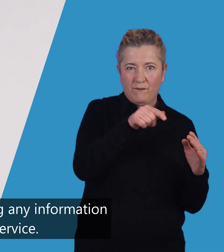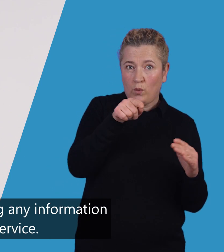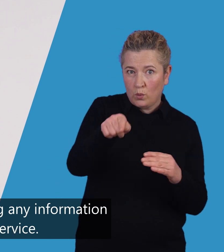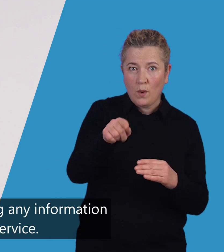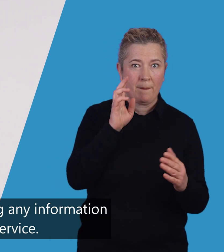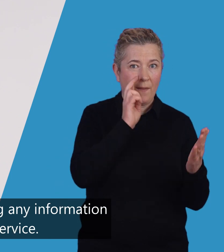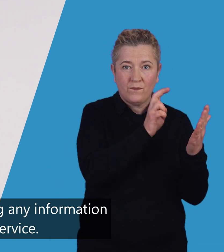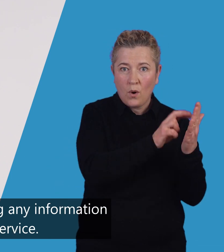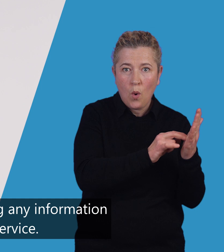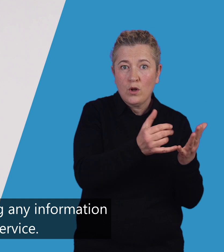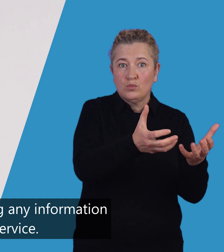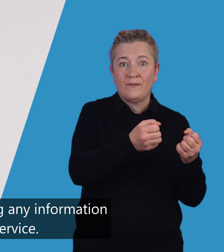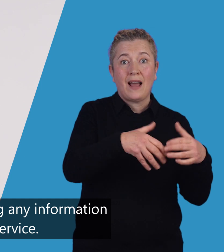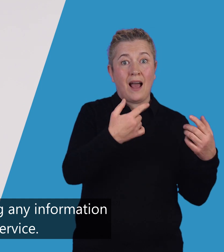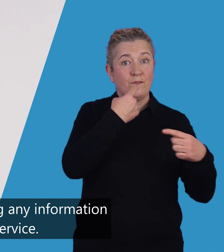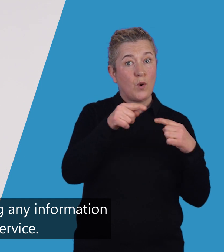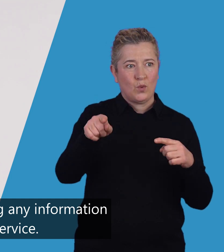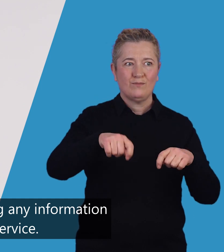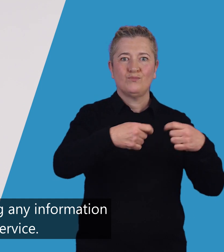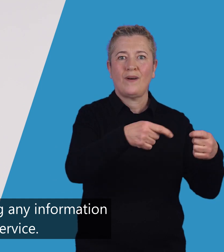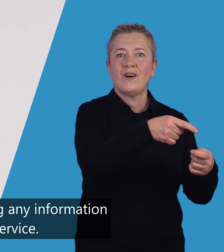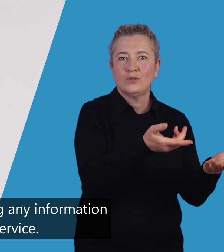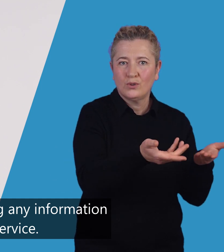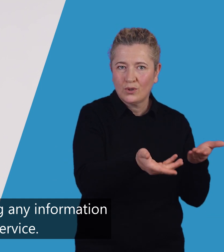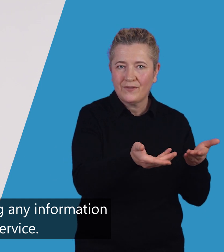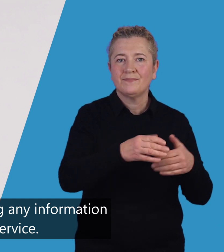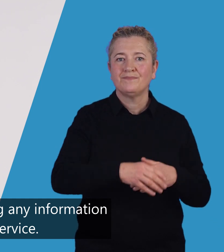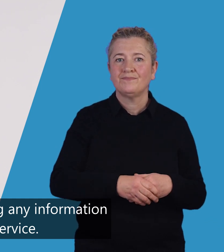before recording or receiving any information you provide the service.